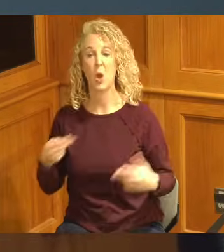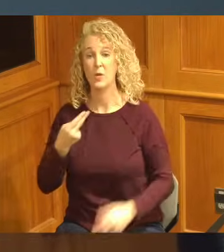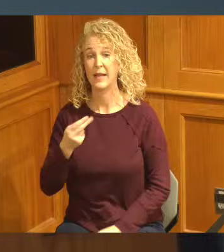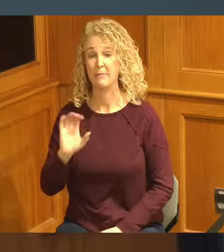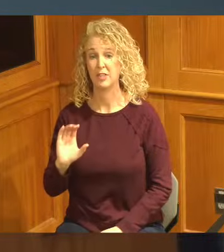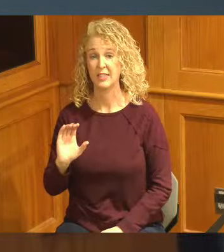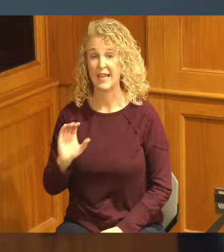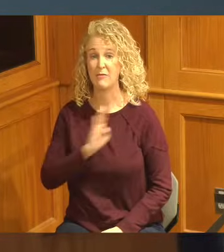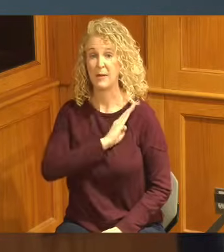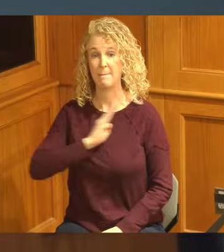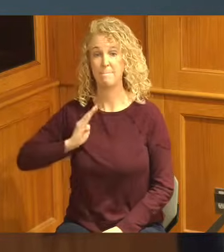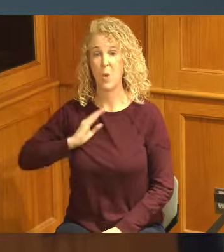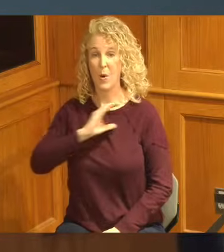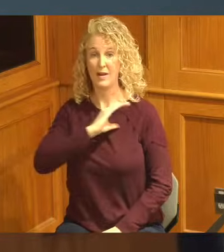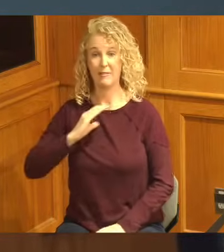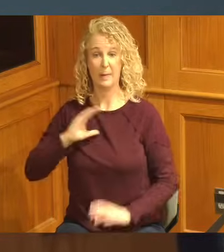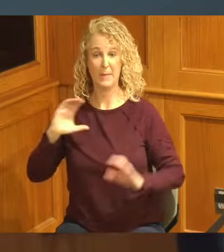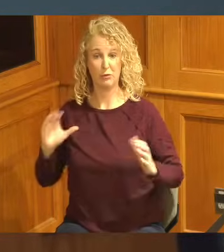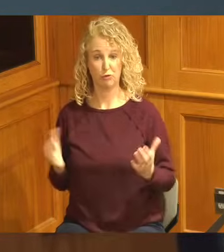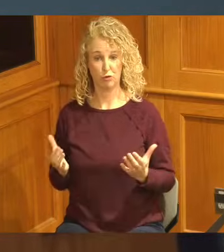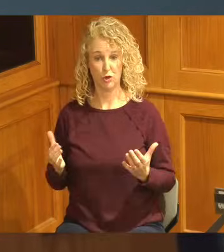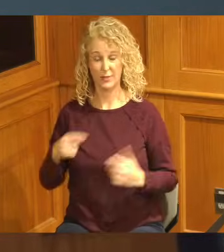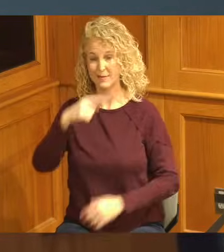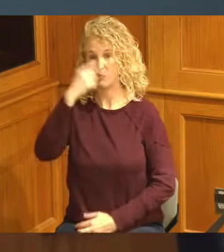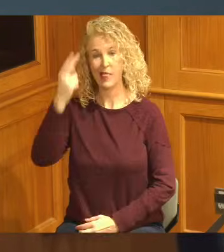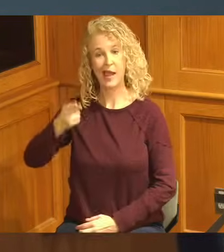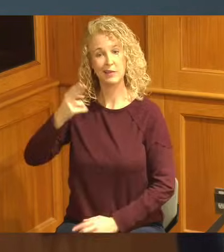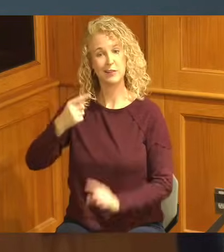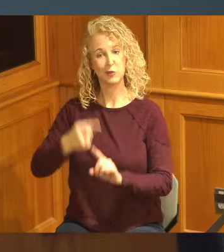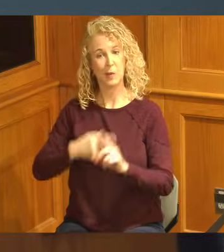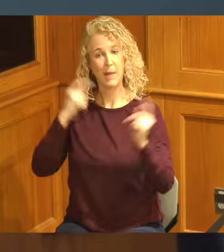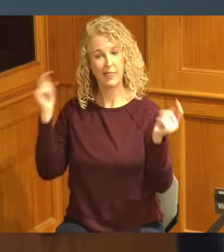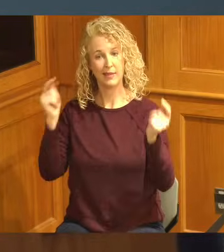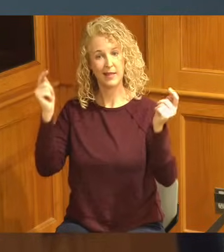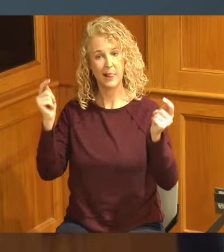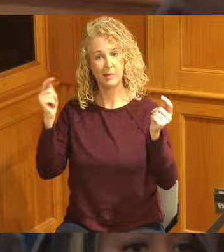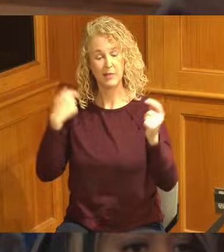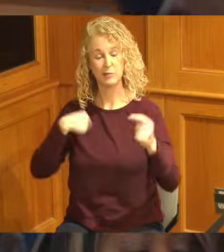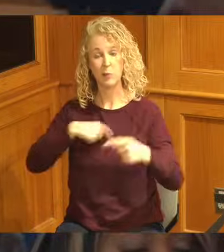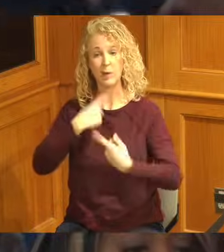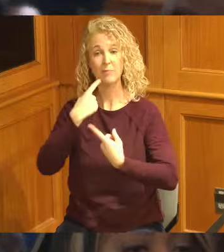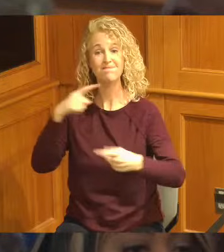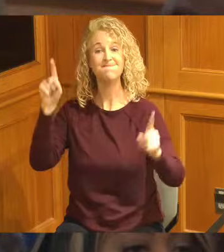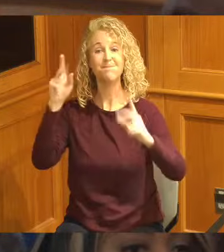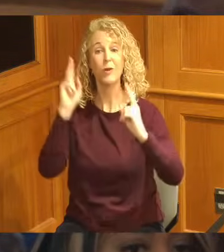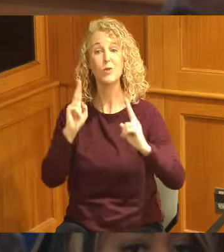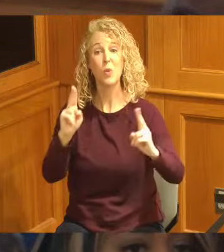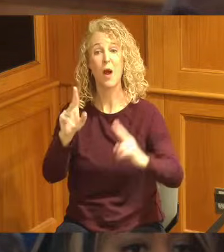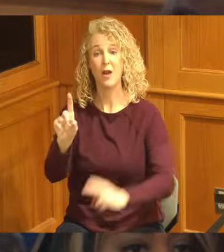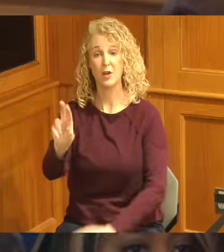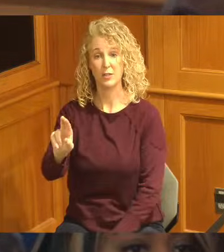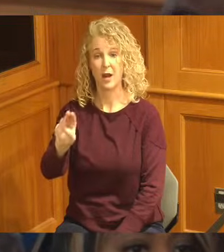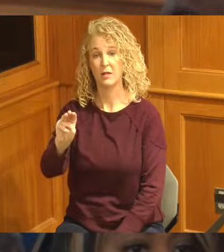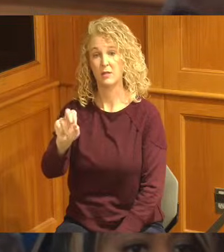County Board of County Commissioners Black History Month, a proclamation honors Dr. Monica Posey,